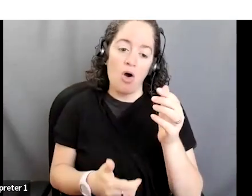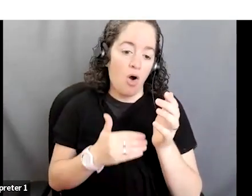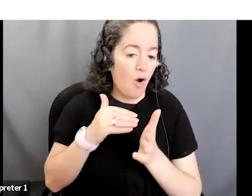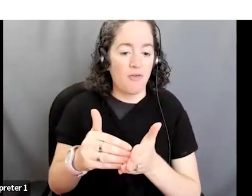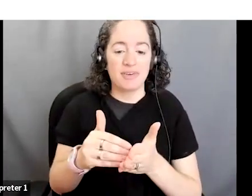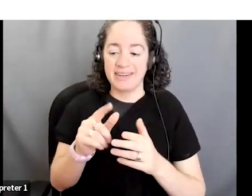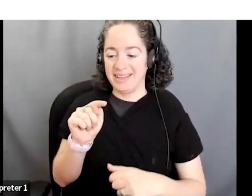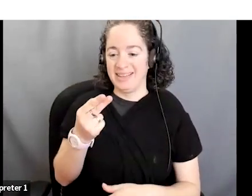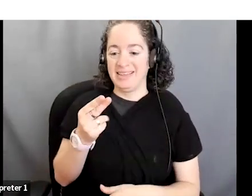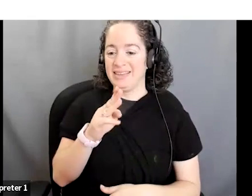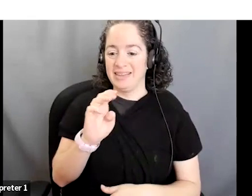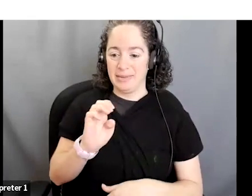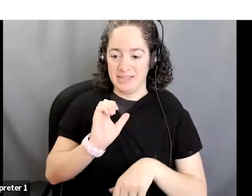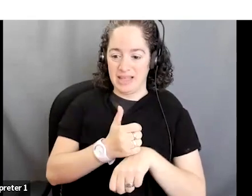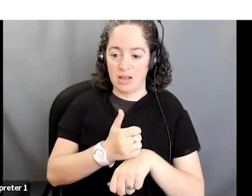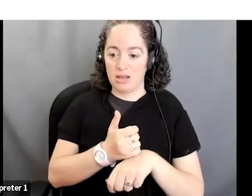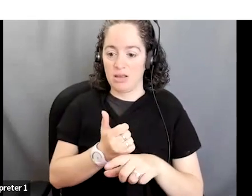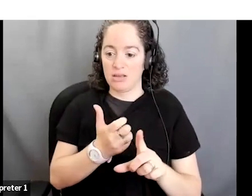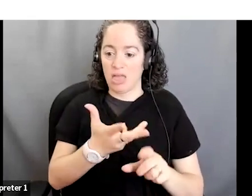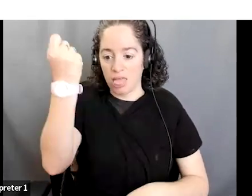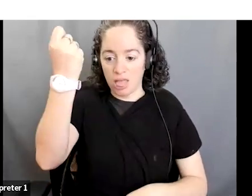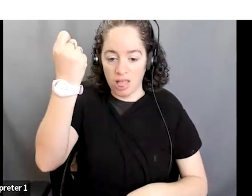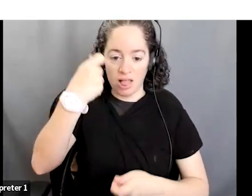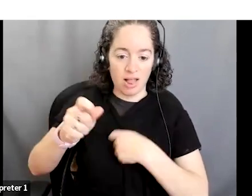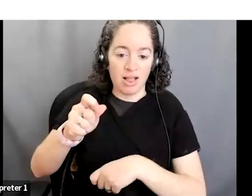and went and wrote out a ton of their own CSS, which made them all look